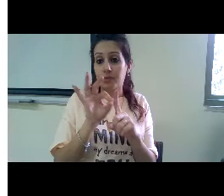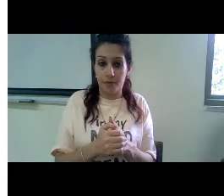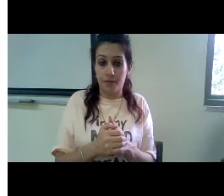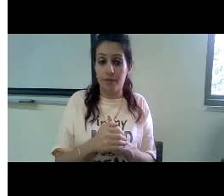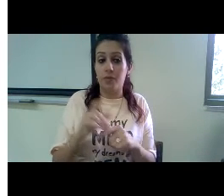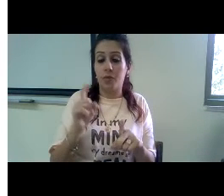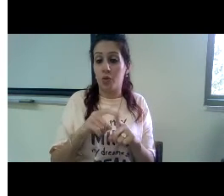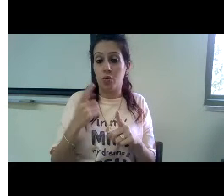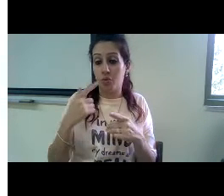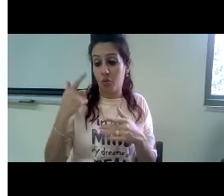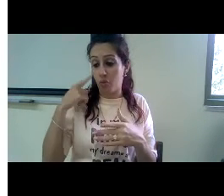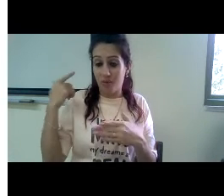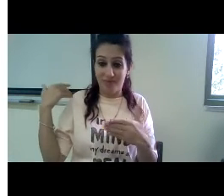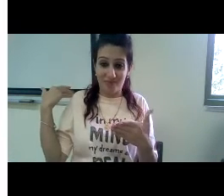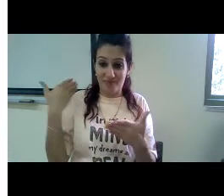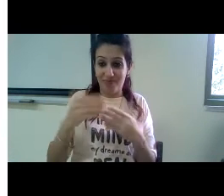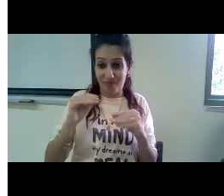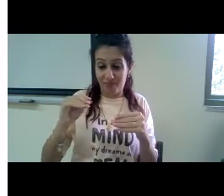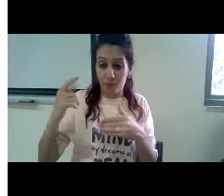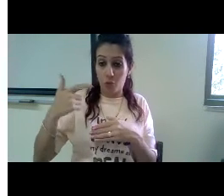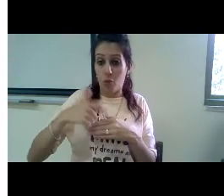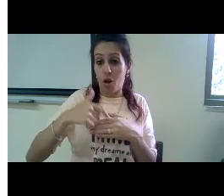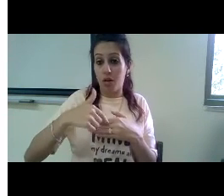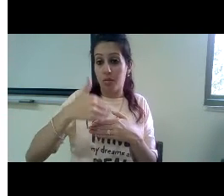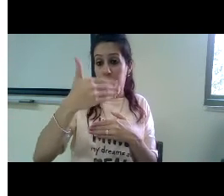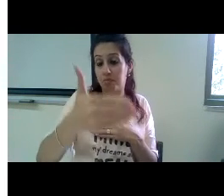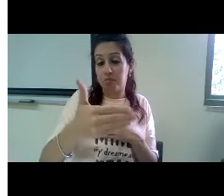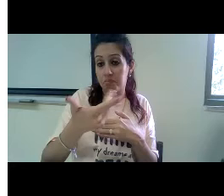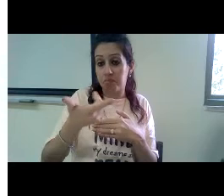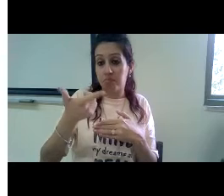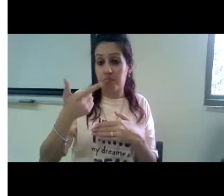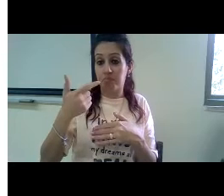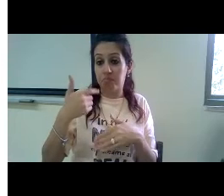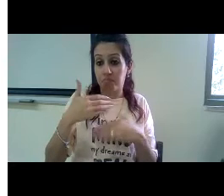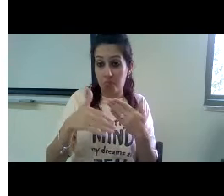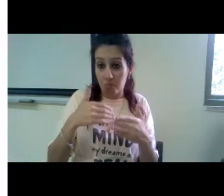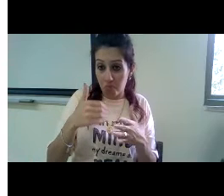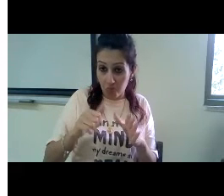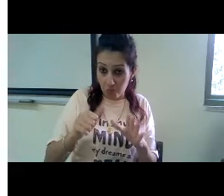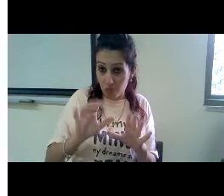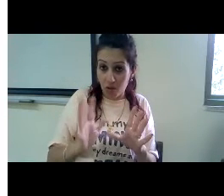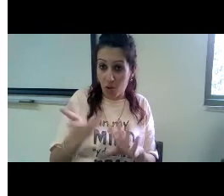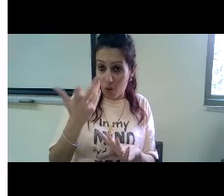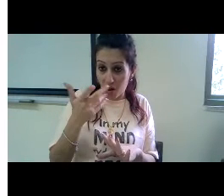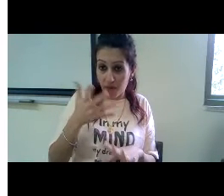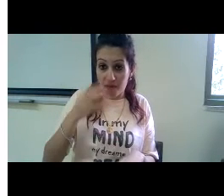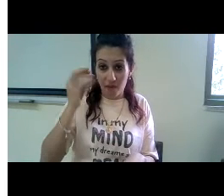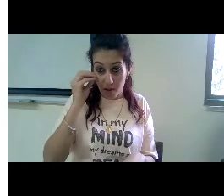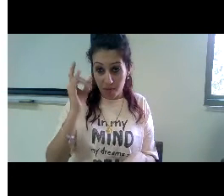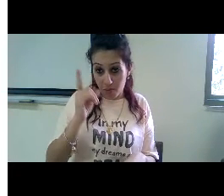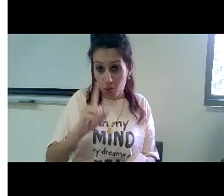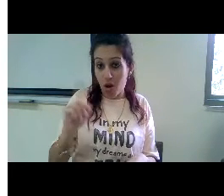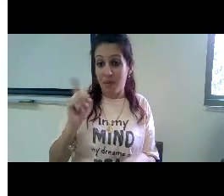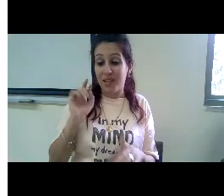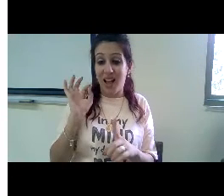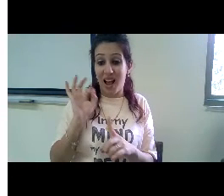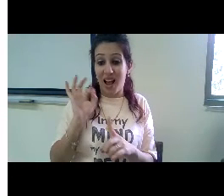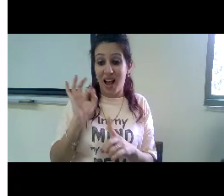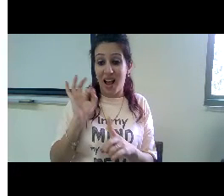So that never again children will be overwhelmed by loads of schoolwork for no